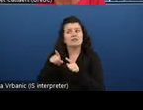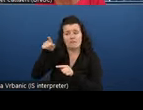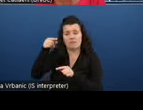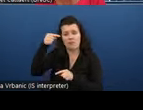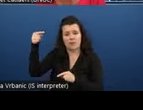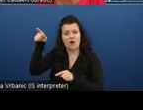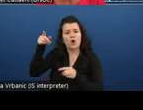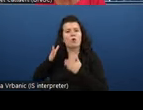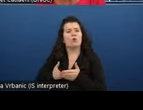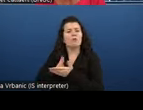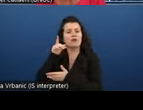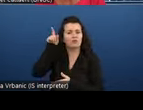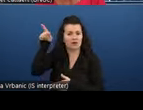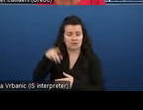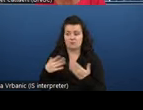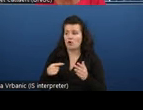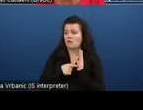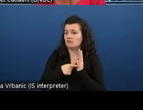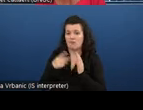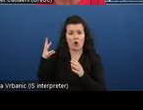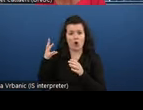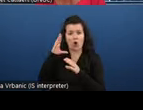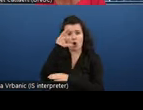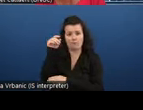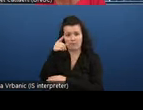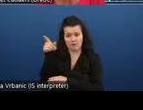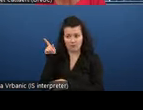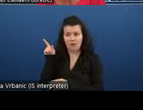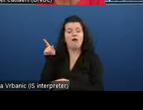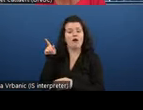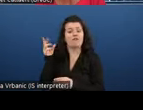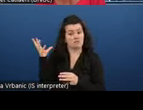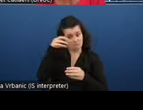companies, commit that they will take action to protect and respect human rights but then